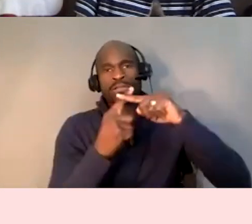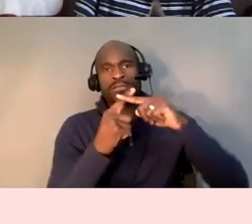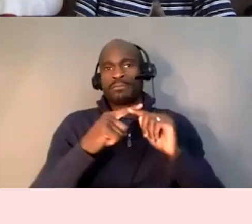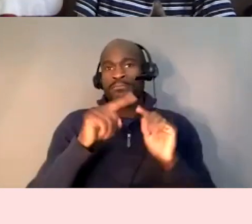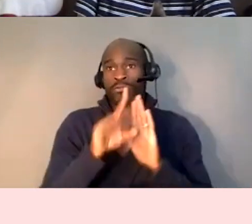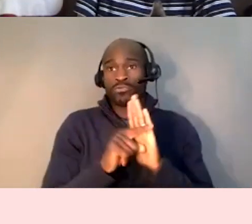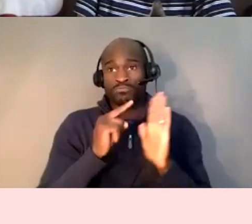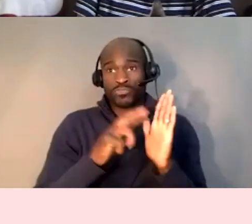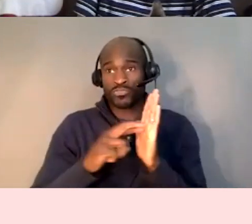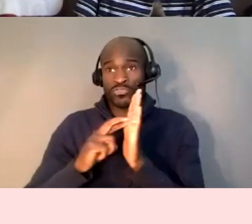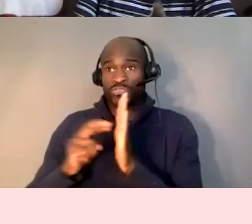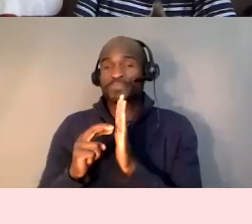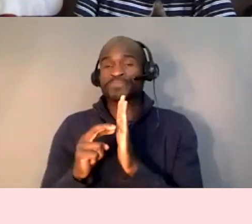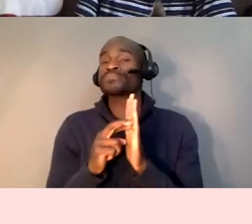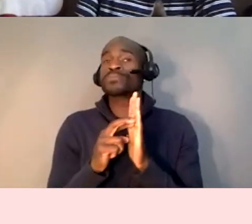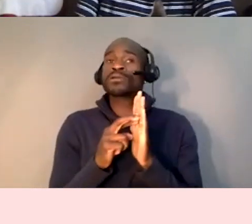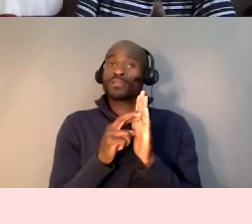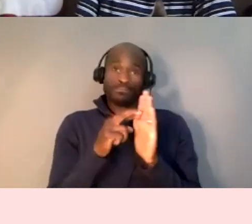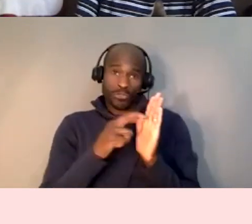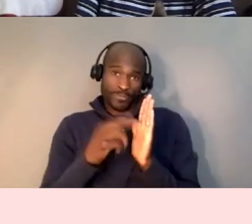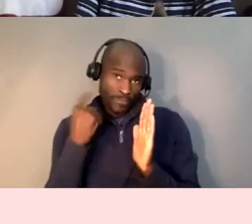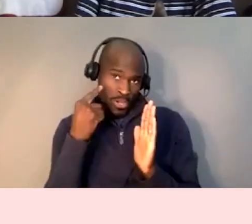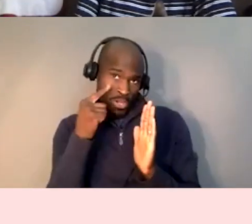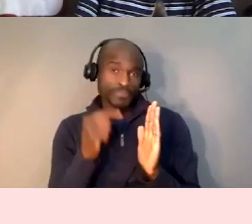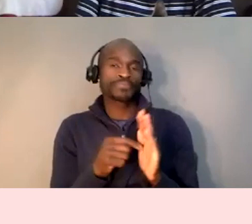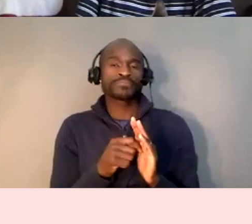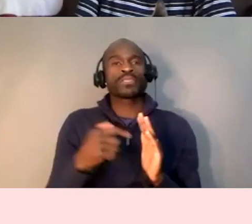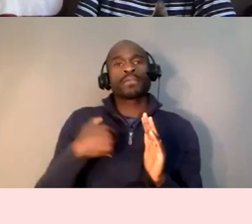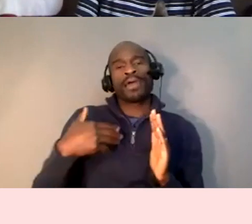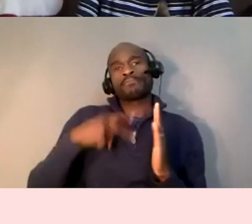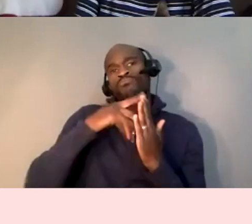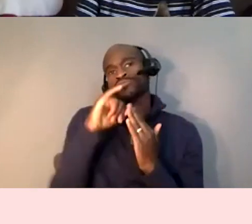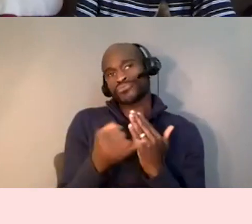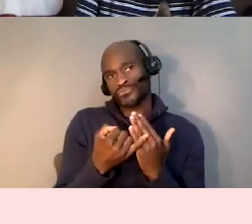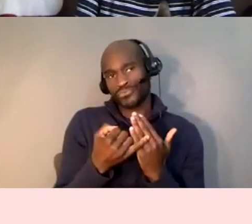where I was figuring out a product that would make sense to help international students